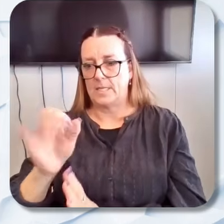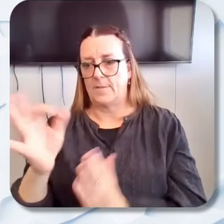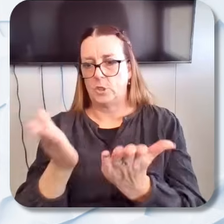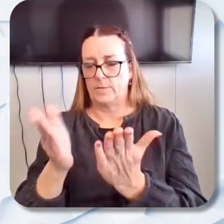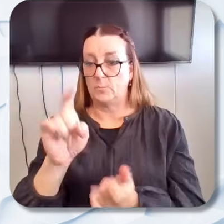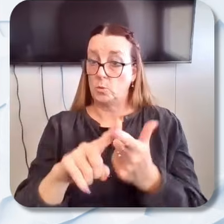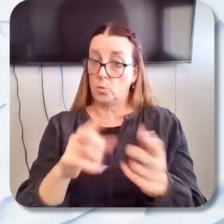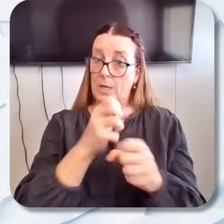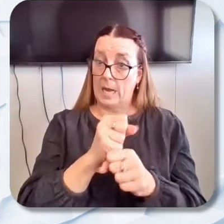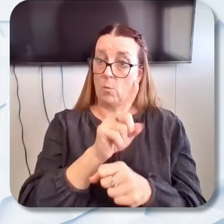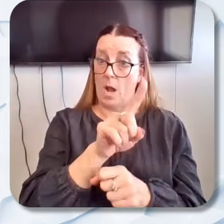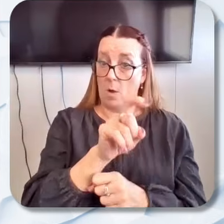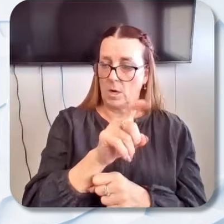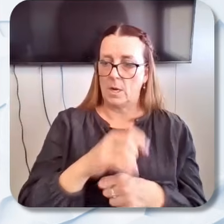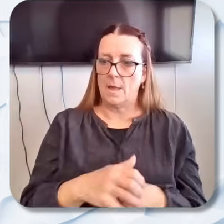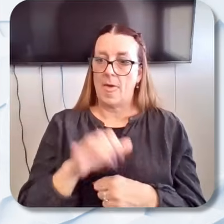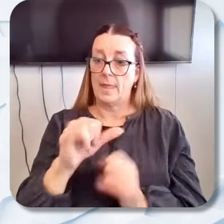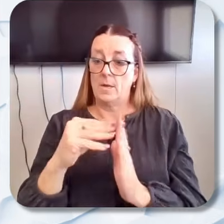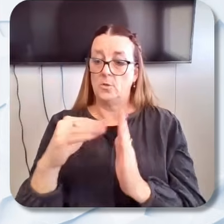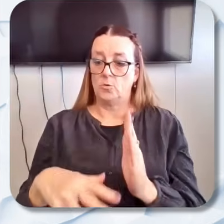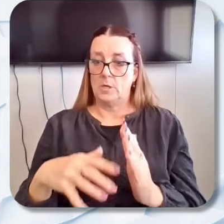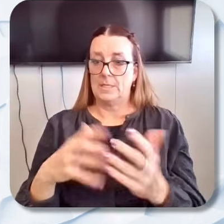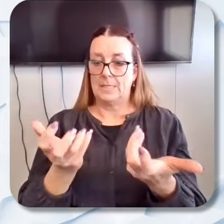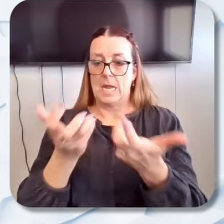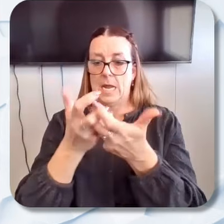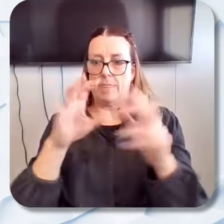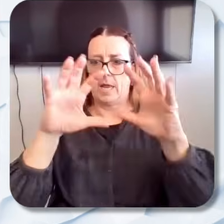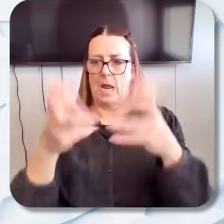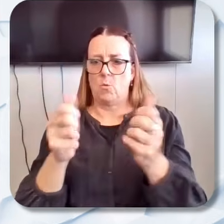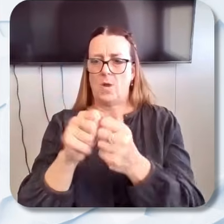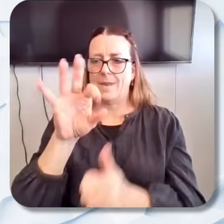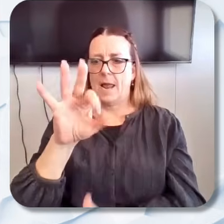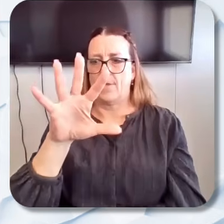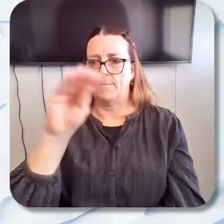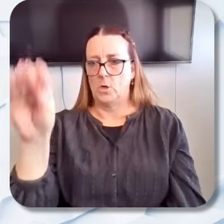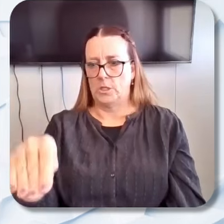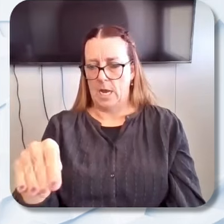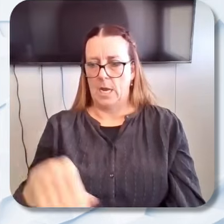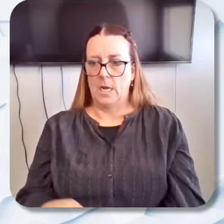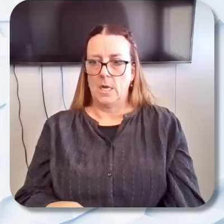So for that student they fall into the 95% category, and you would sort of mark them